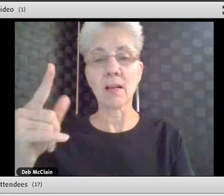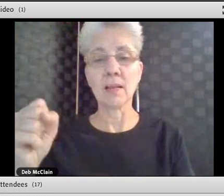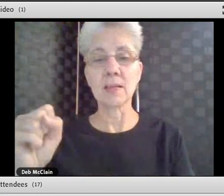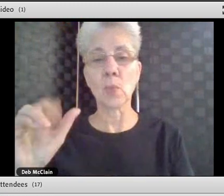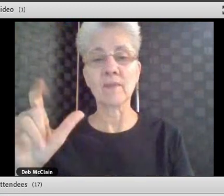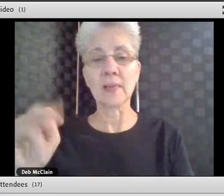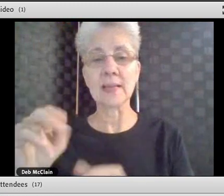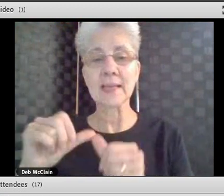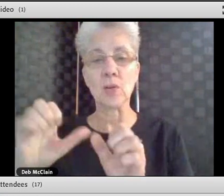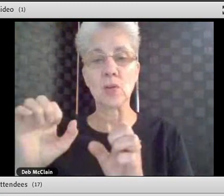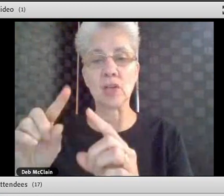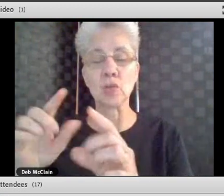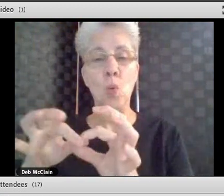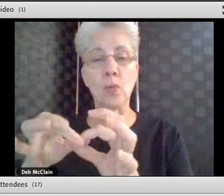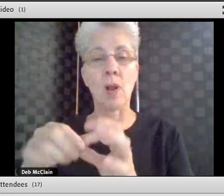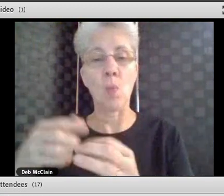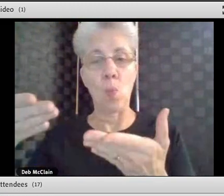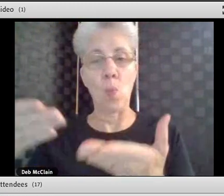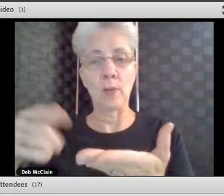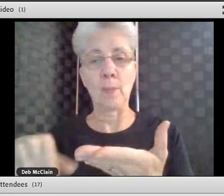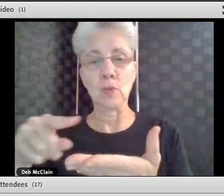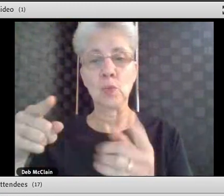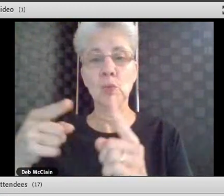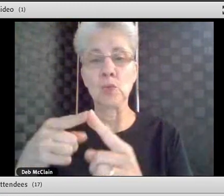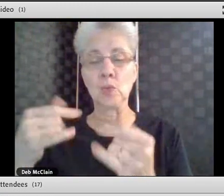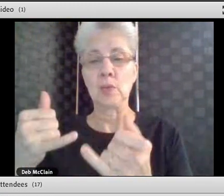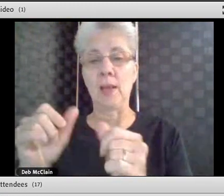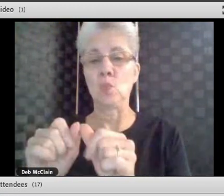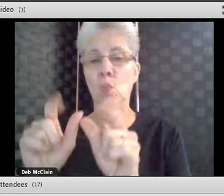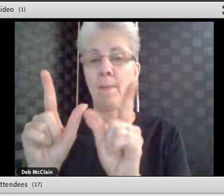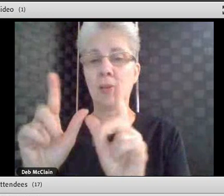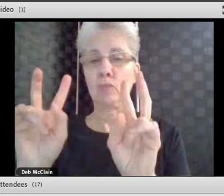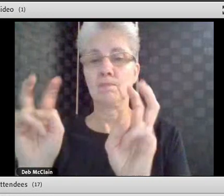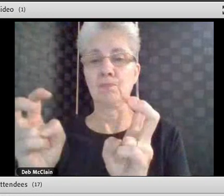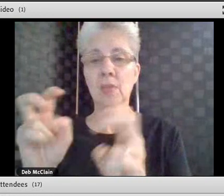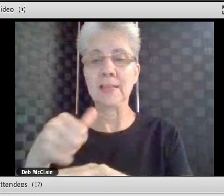and I would like to welcome you all to today's webinar, "Setting Up a Virtual Reality Lab,"